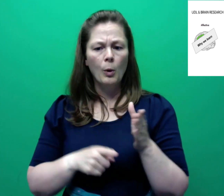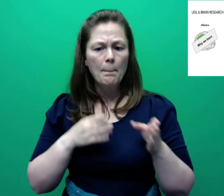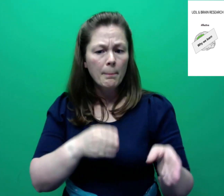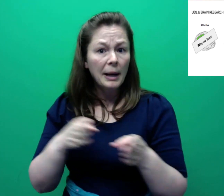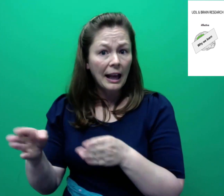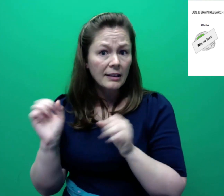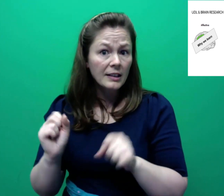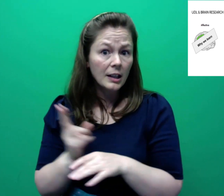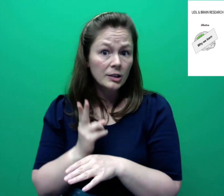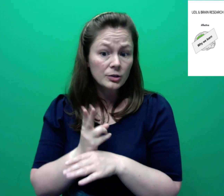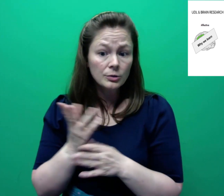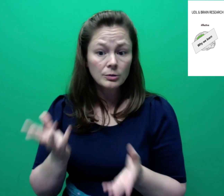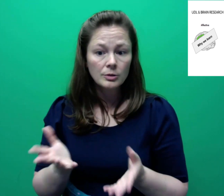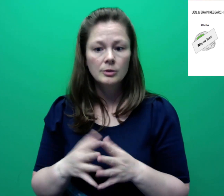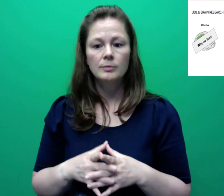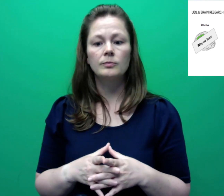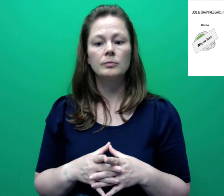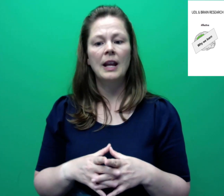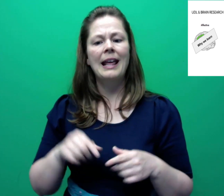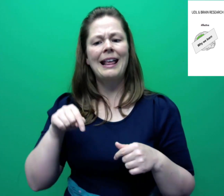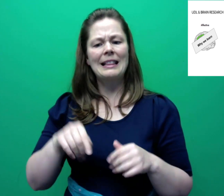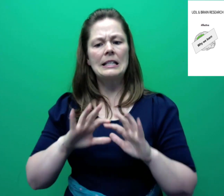how we work.